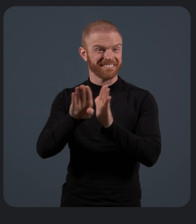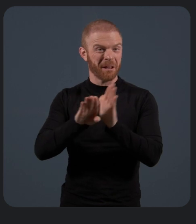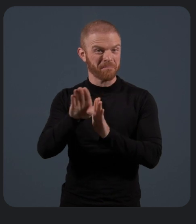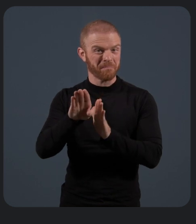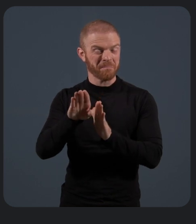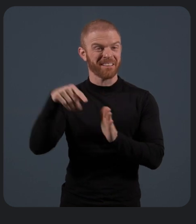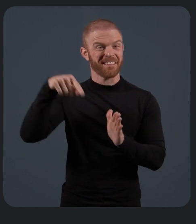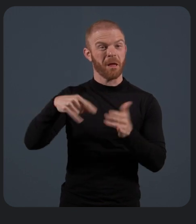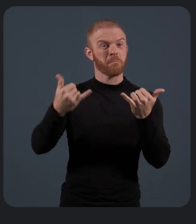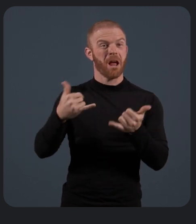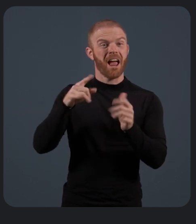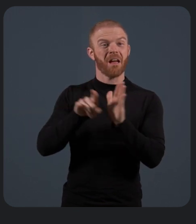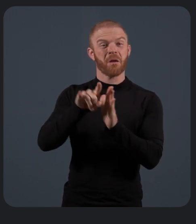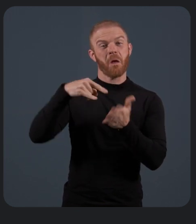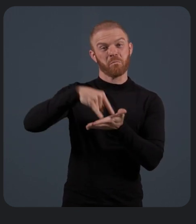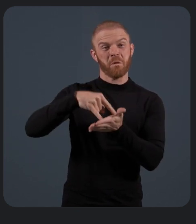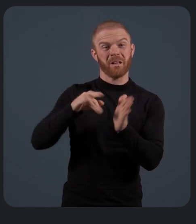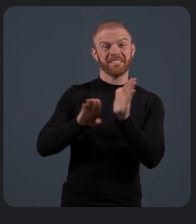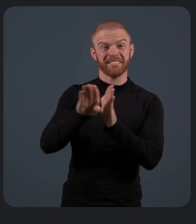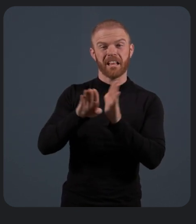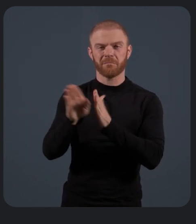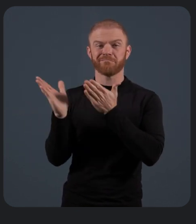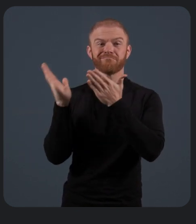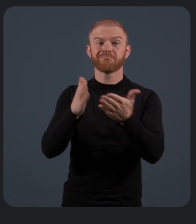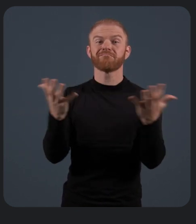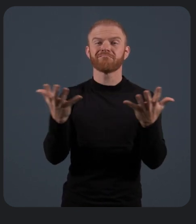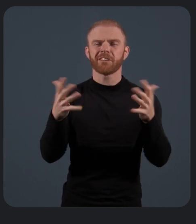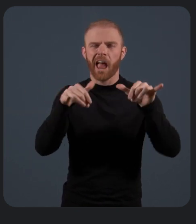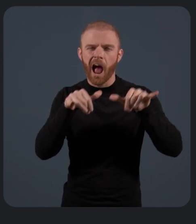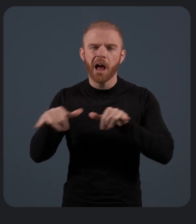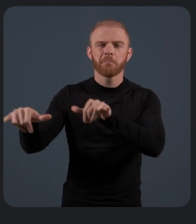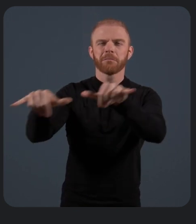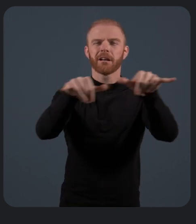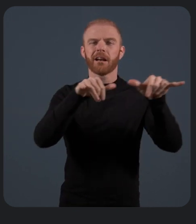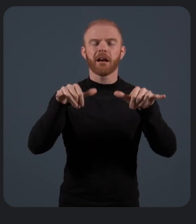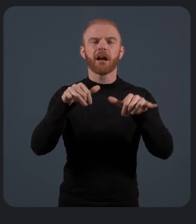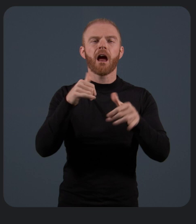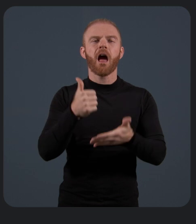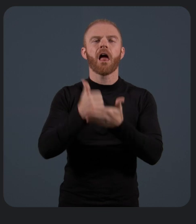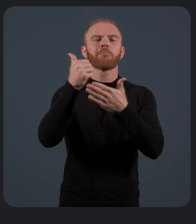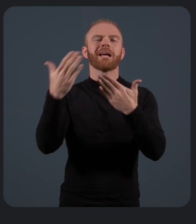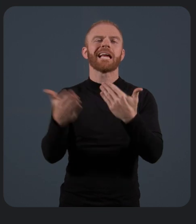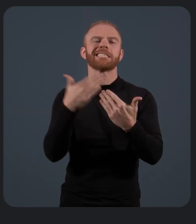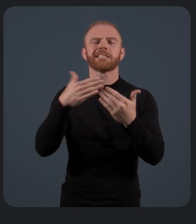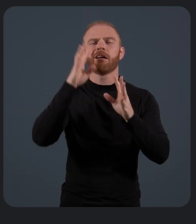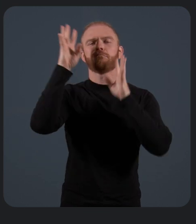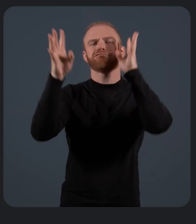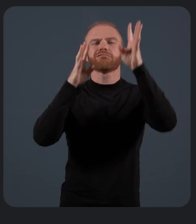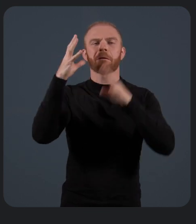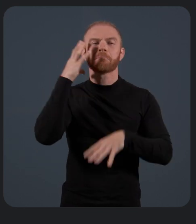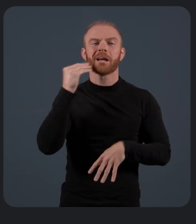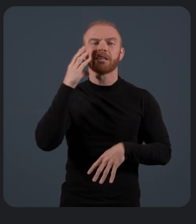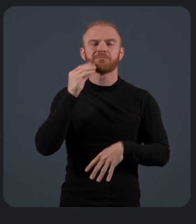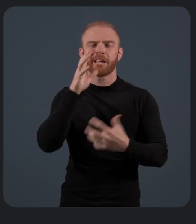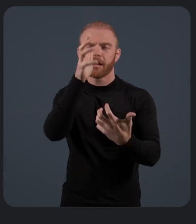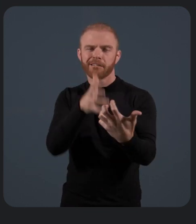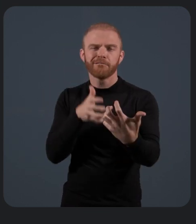With modern Android development, we bring you as much commonality as possible to make it easier for you to create experiences that tailor